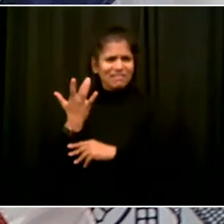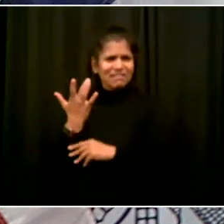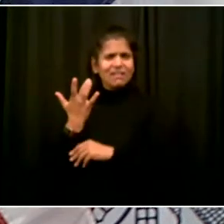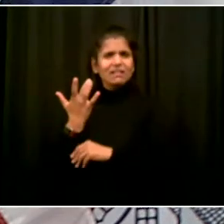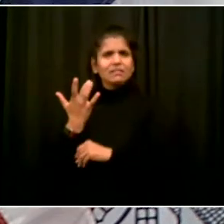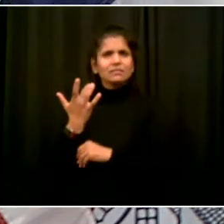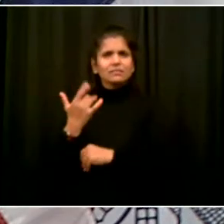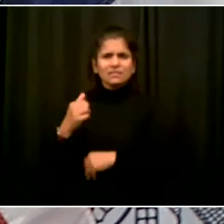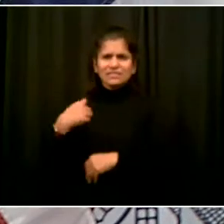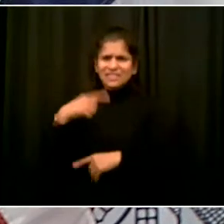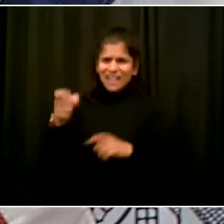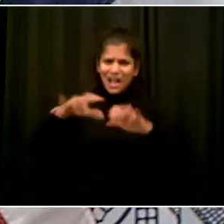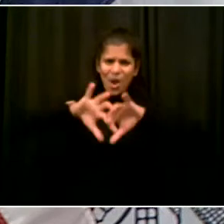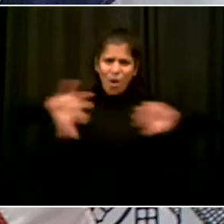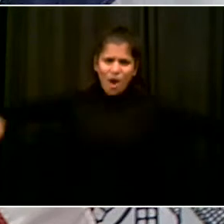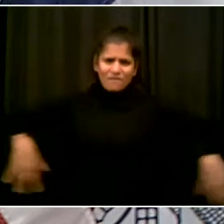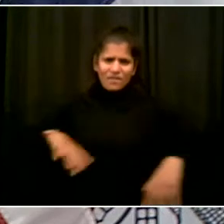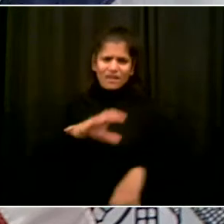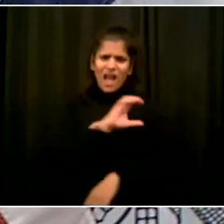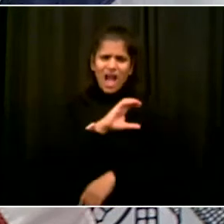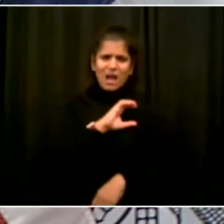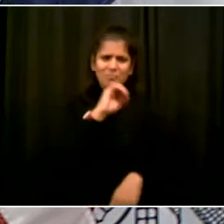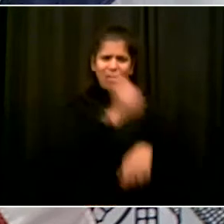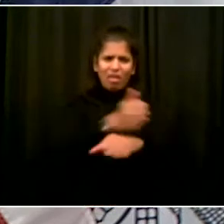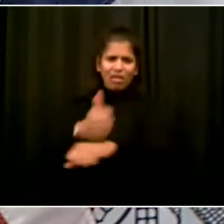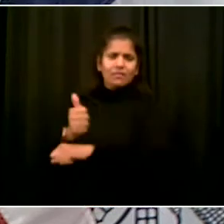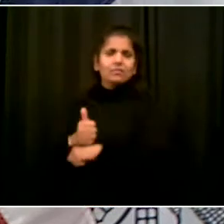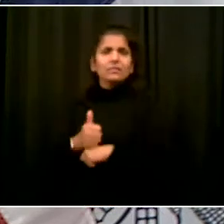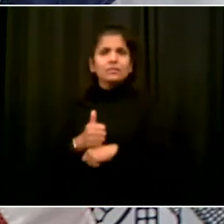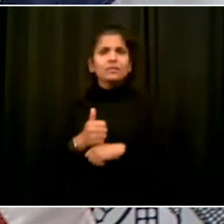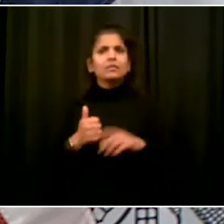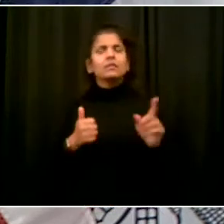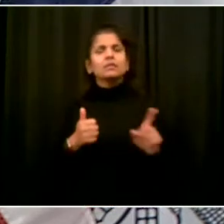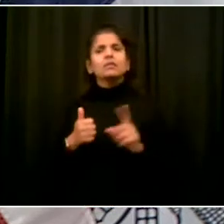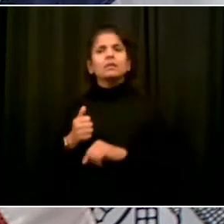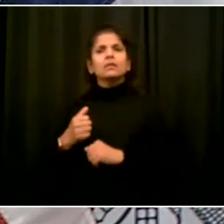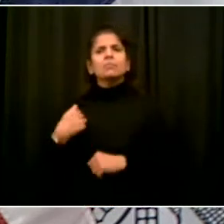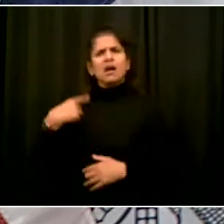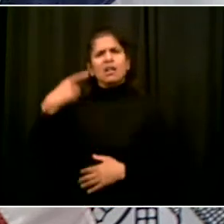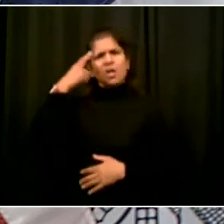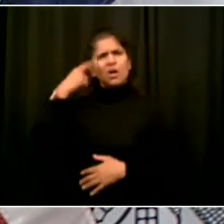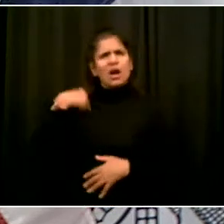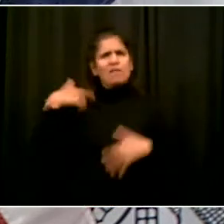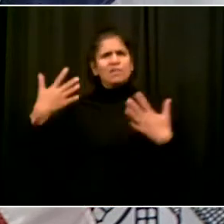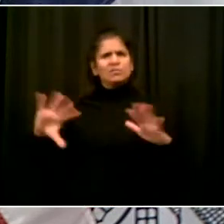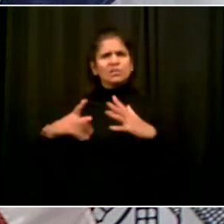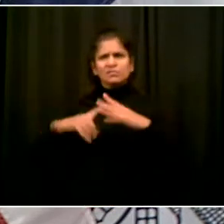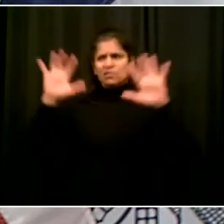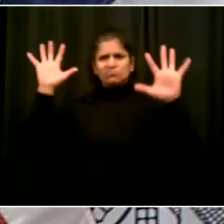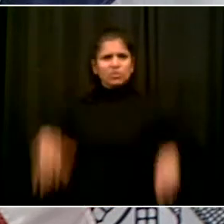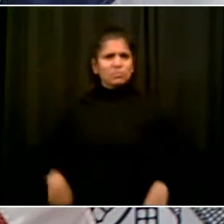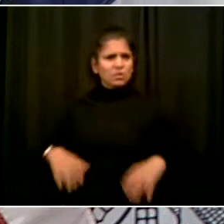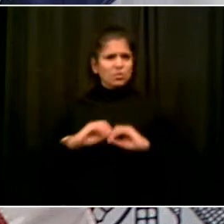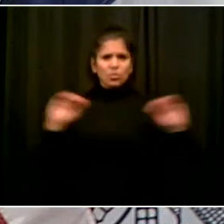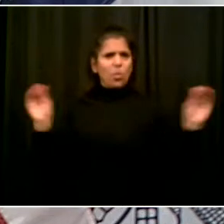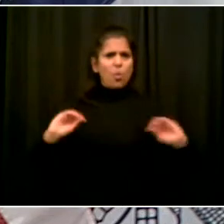THE GROUNDS THEHEE RMIMIHGT T EB POSTELECTION VIOLENCE? I WILL CHECK WITH THE